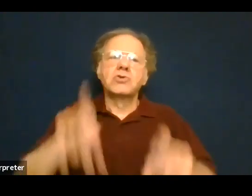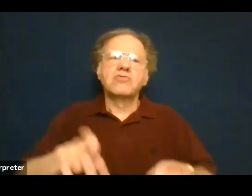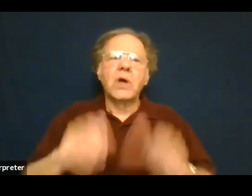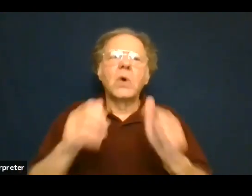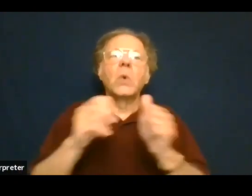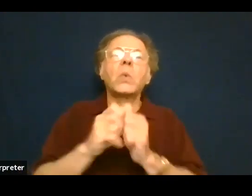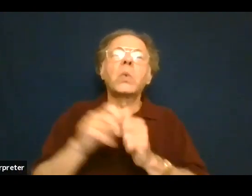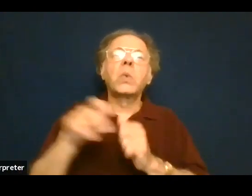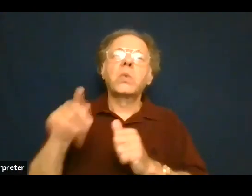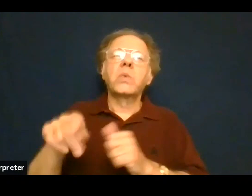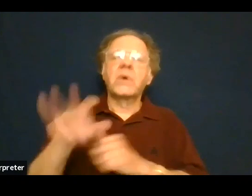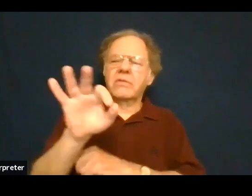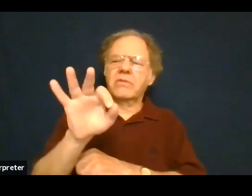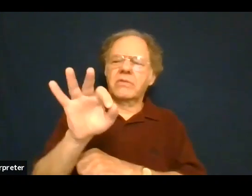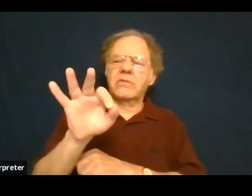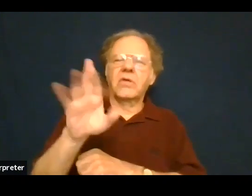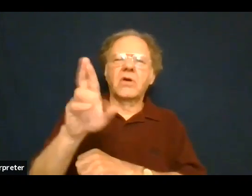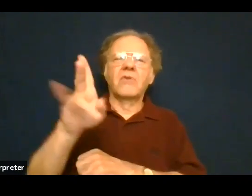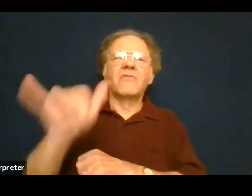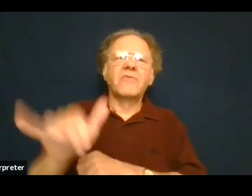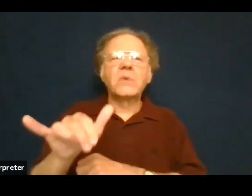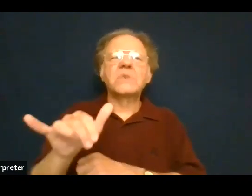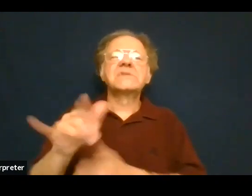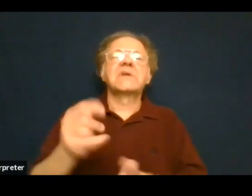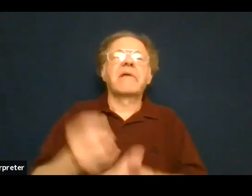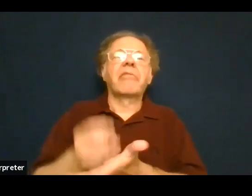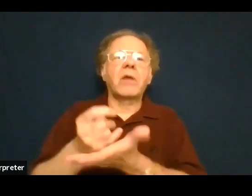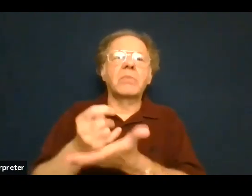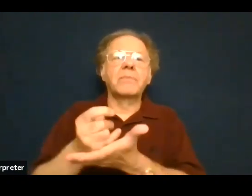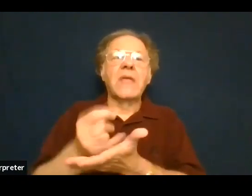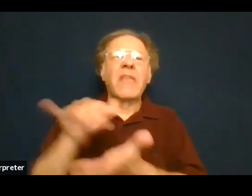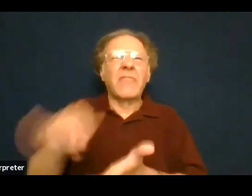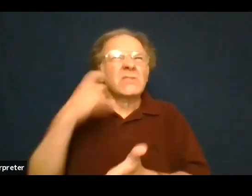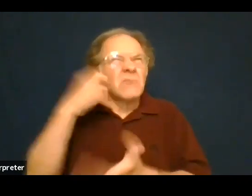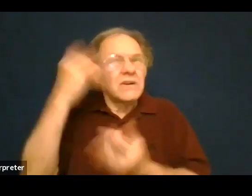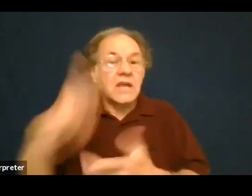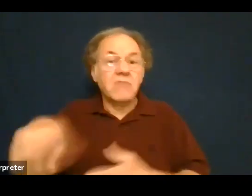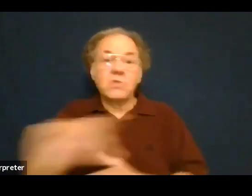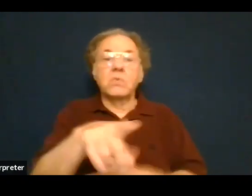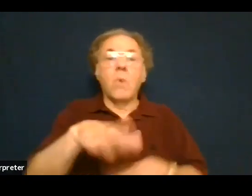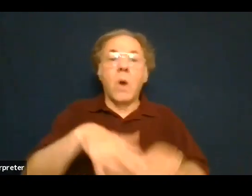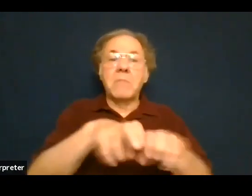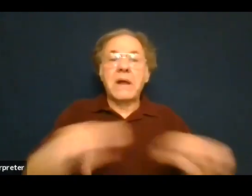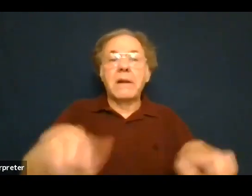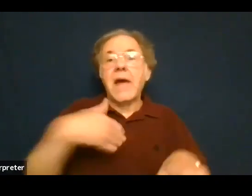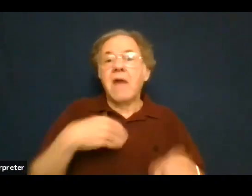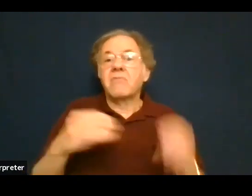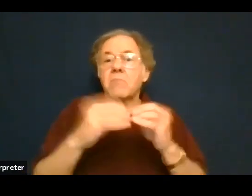So this is the most recent information I have, if anybody else on the panel has anything else to add.